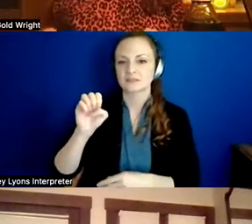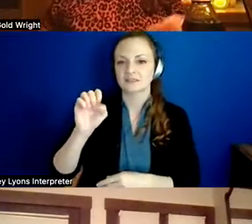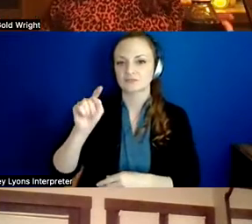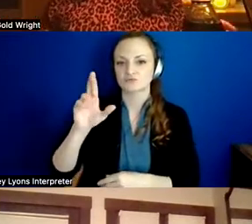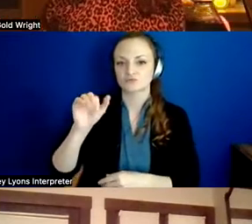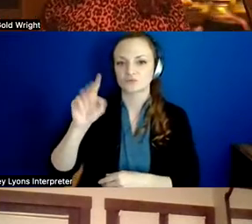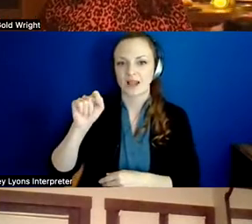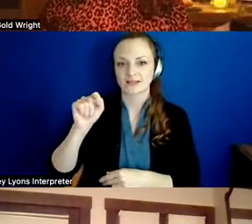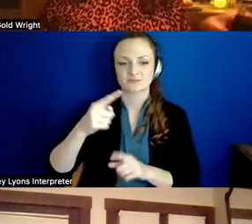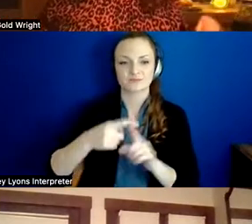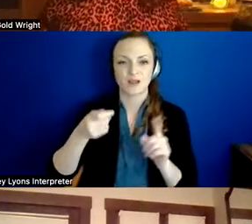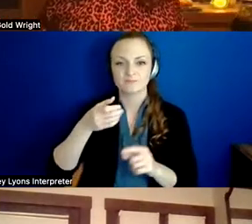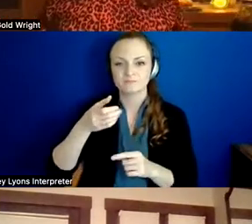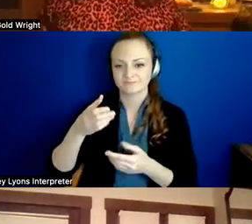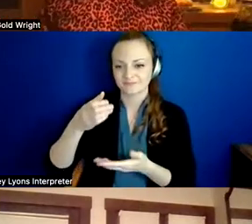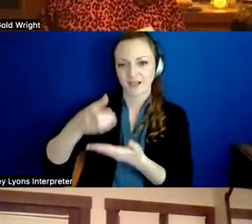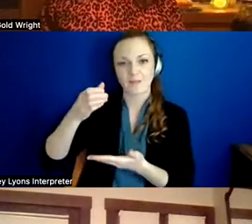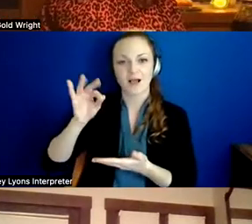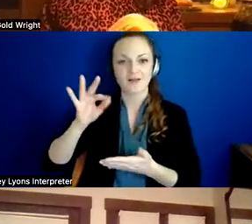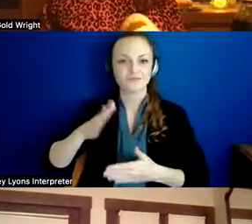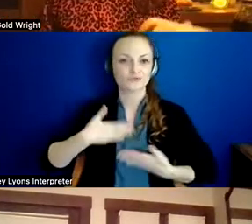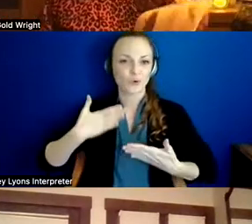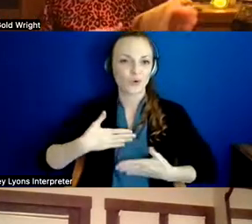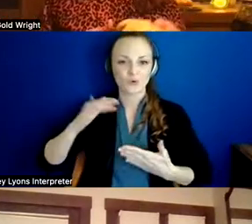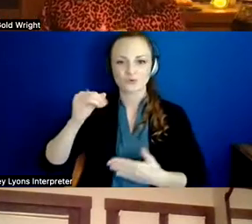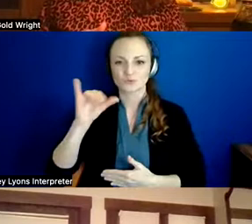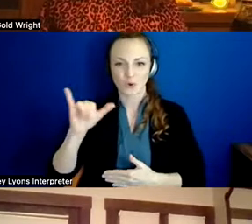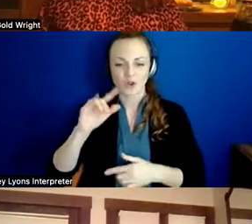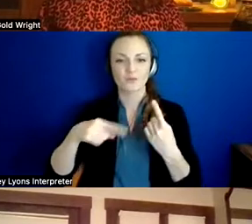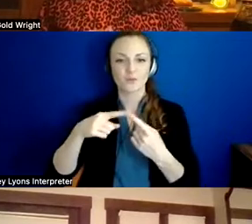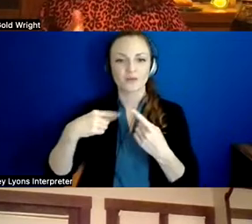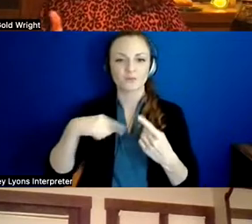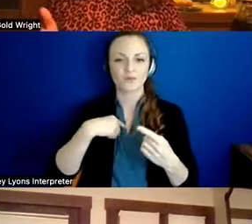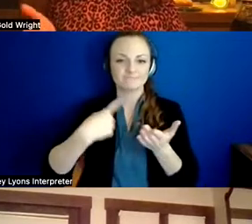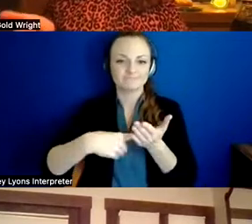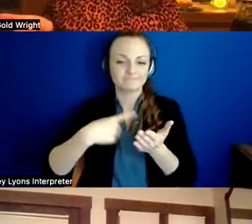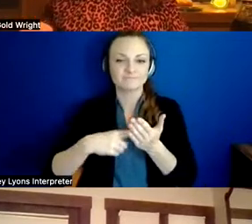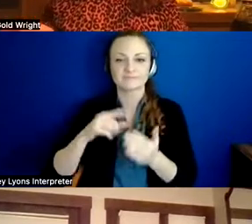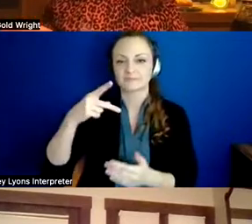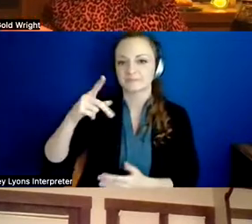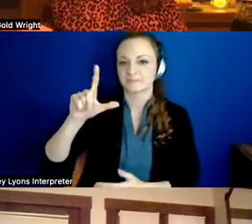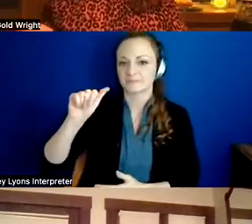recount the place. 19:44:04 These are the 10 plagues of egypt